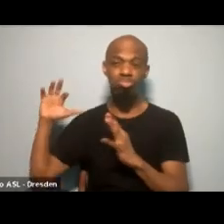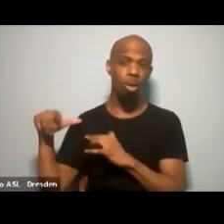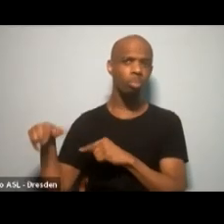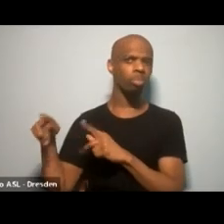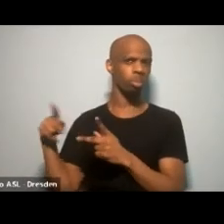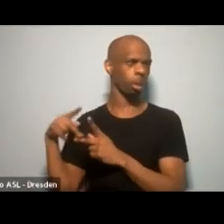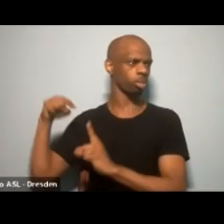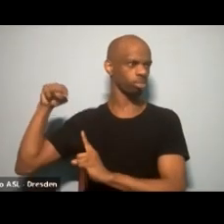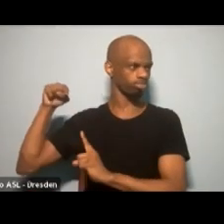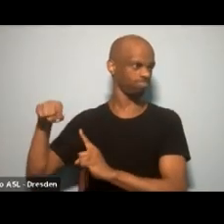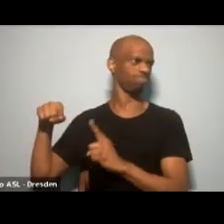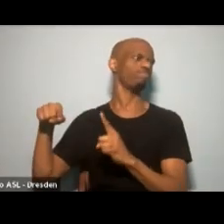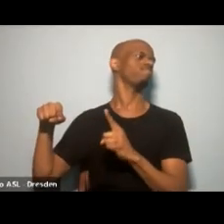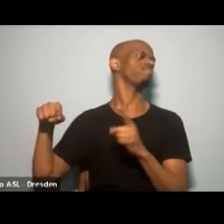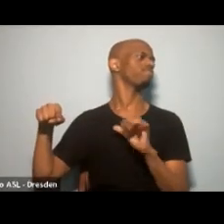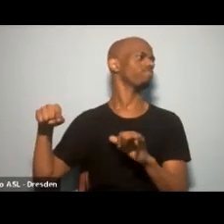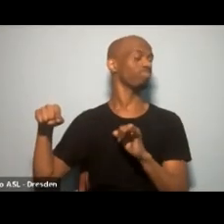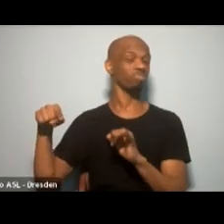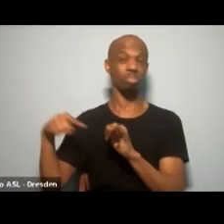and home of FESTAC '77.